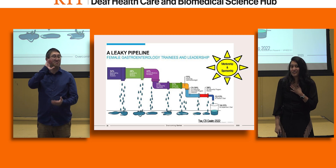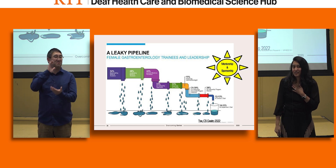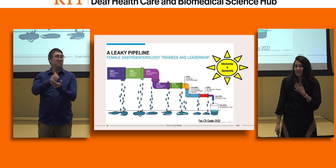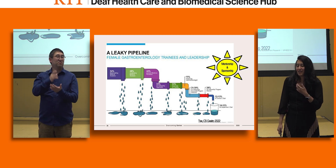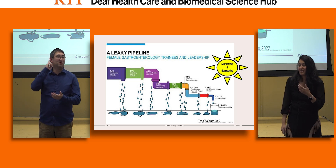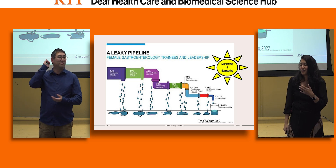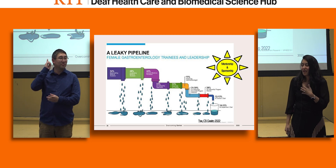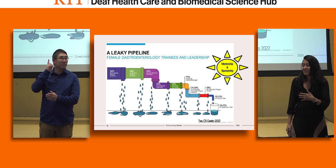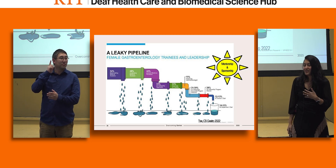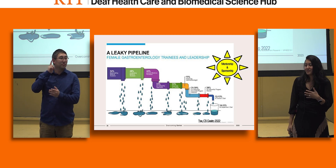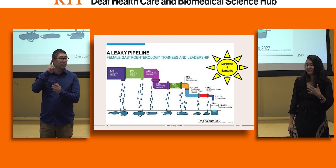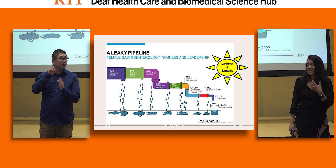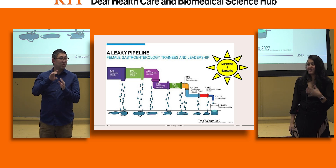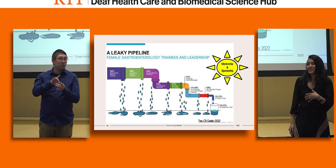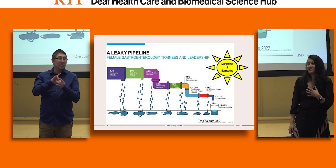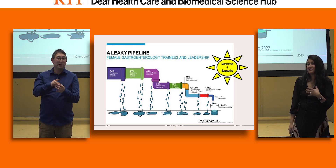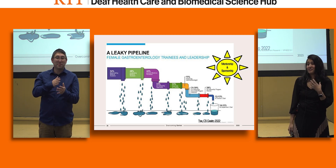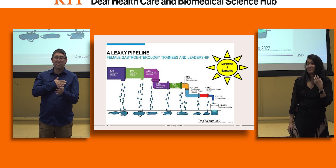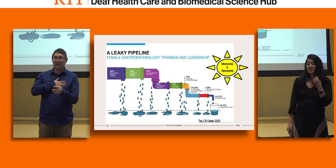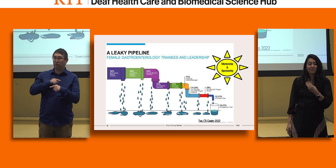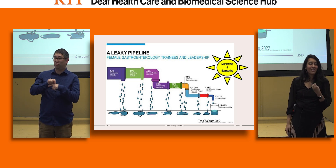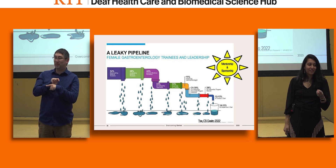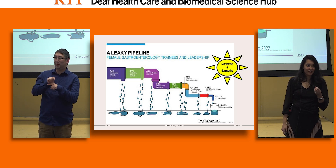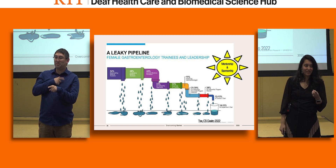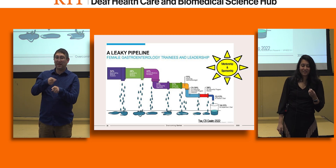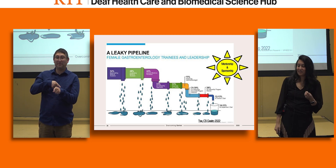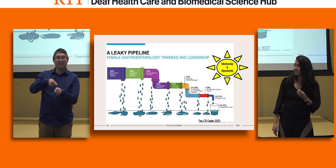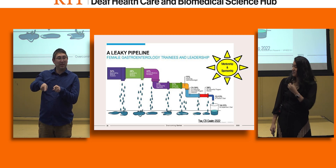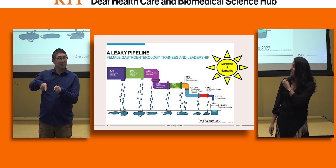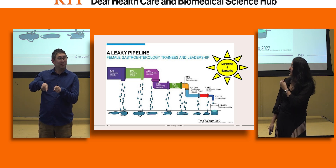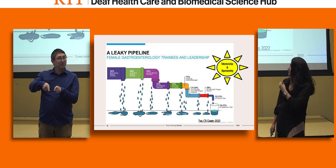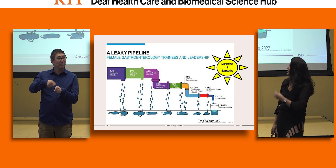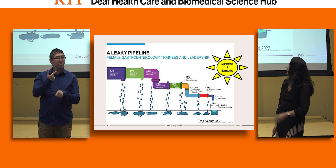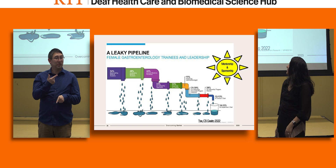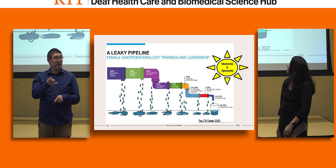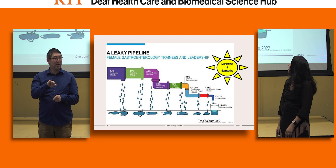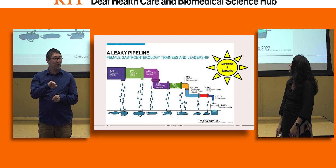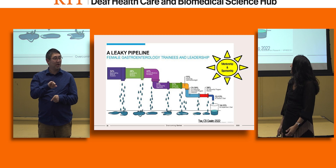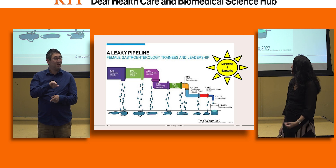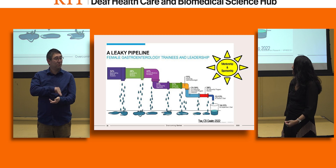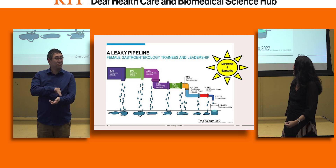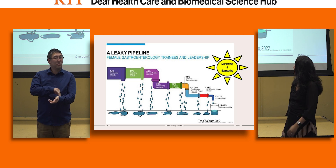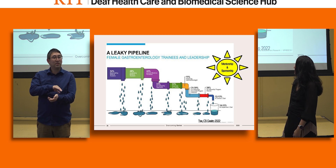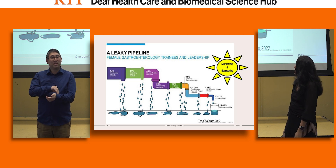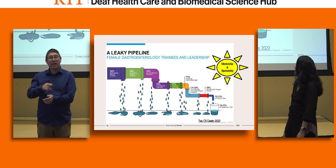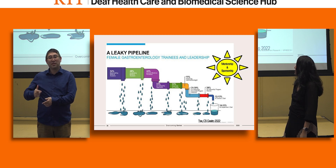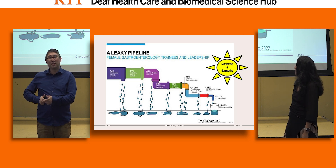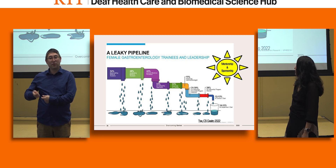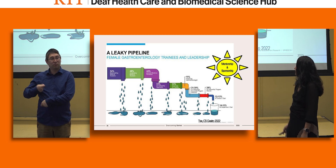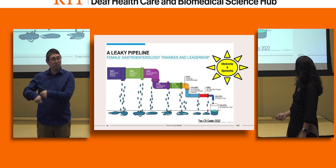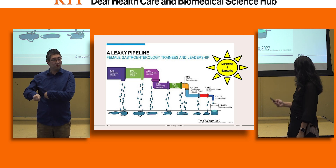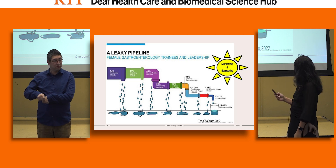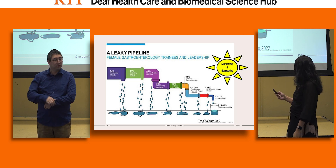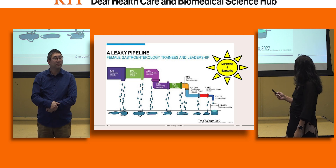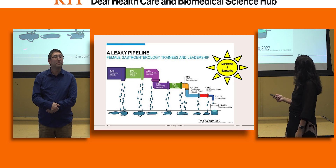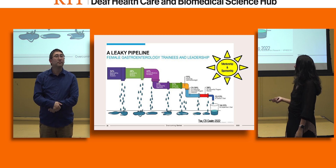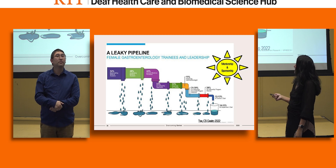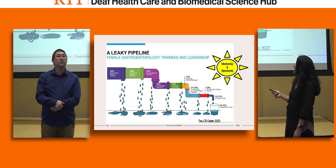this is a graphic relevant to my training, my field, so, gastroenterology and hepatology.